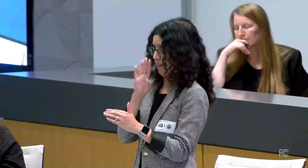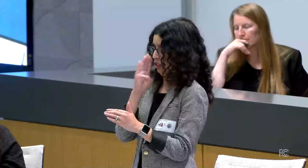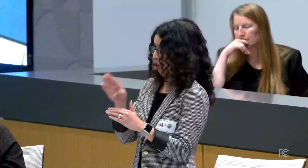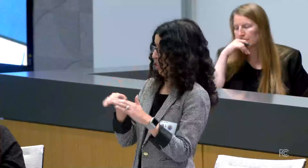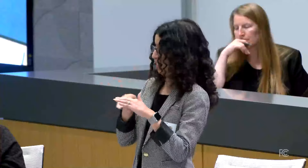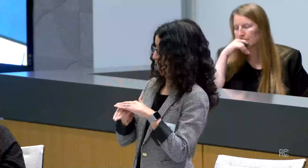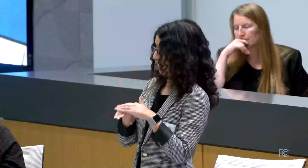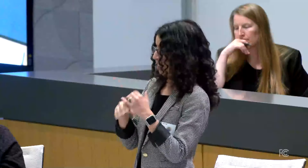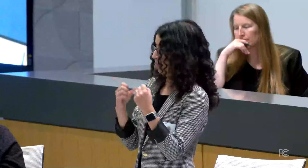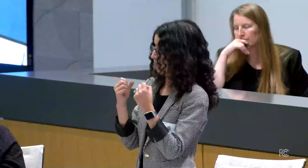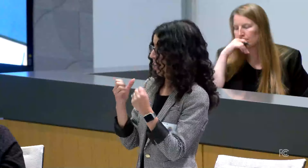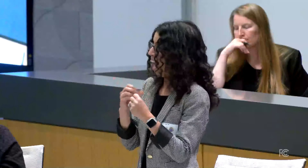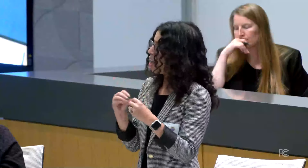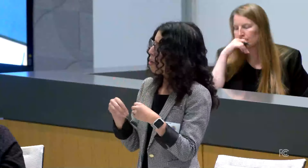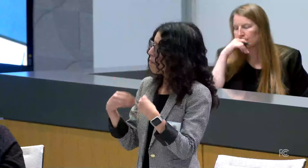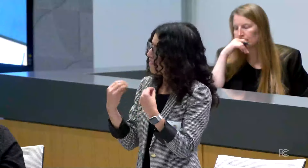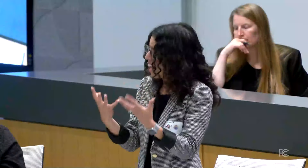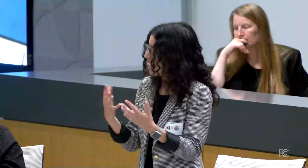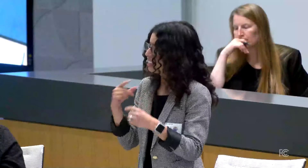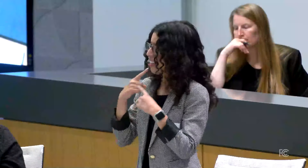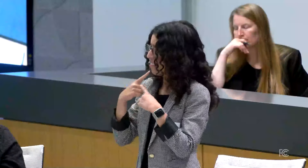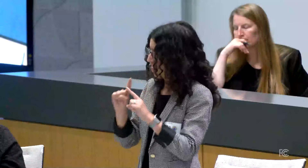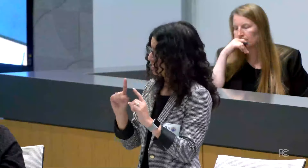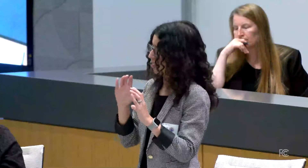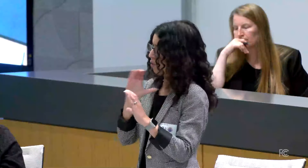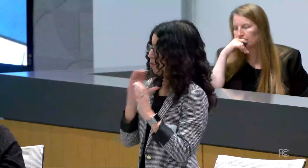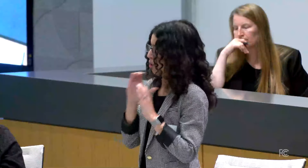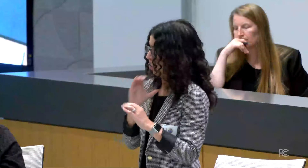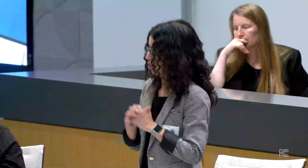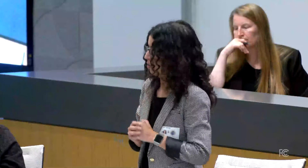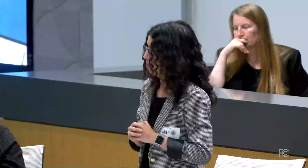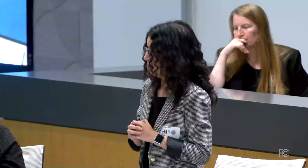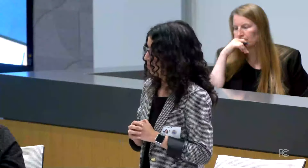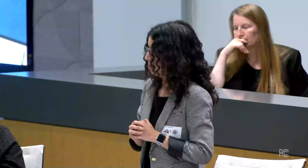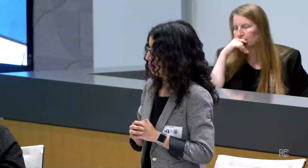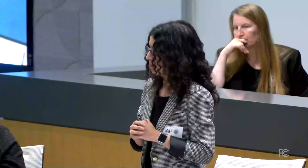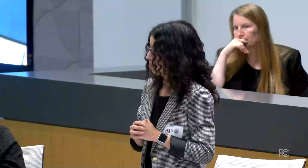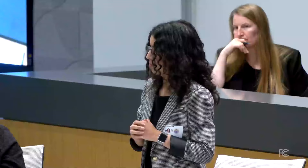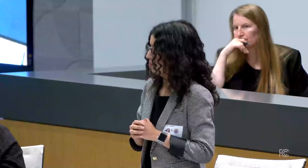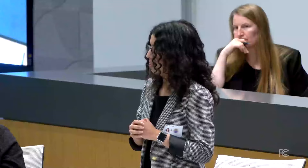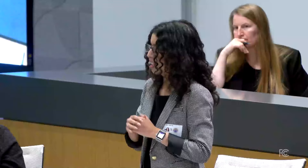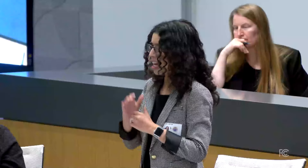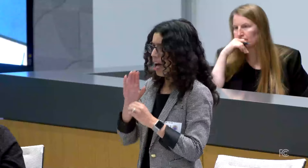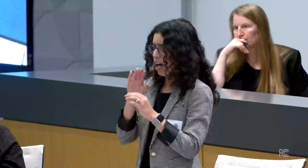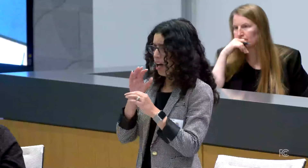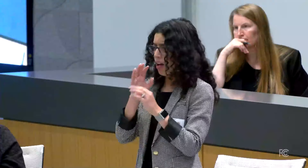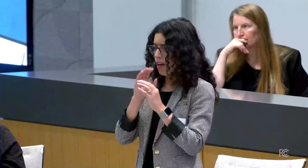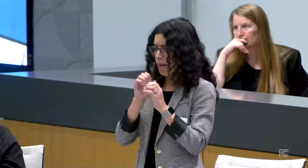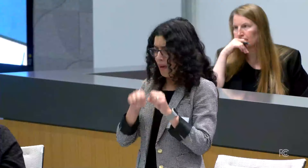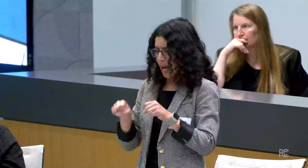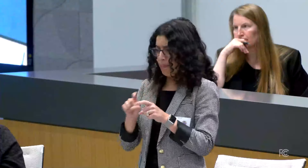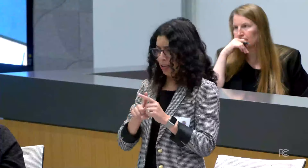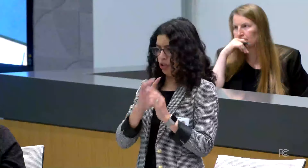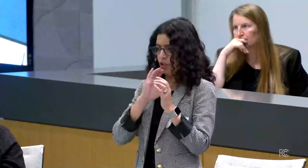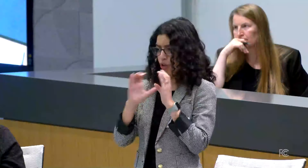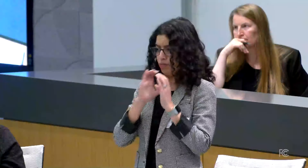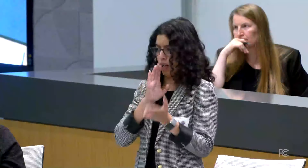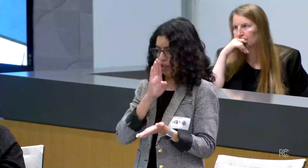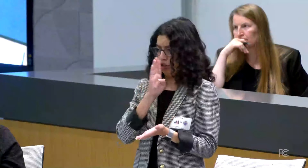DIRECT VIDEO CALLING WILL HELP TO ADVANCE THE EXPERIENCE FOR DEAF AND HARD-OF-HEARING PEOPLE. AND IT WILL HELP TO INCREASE